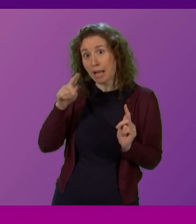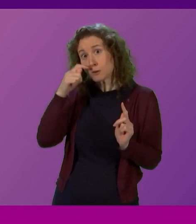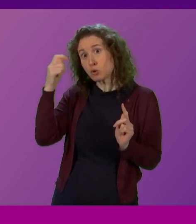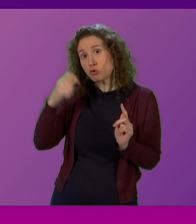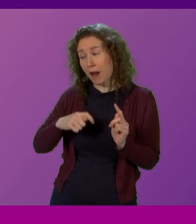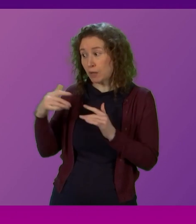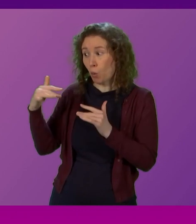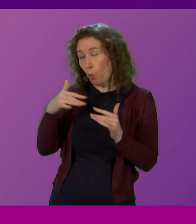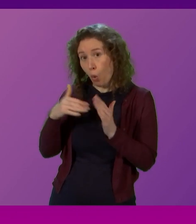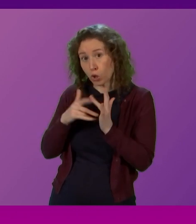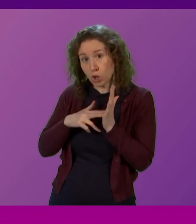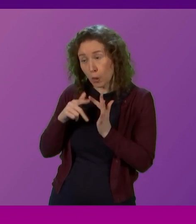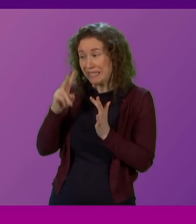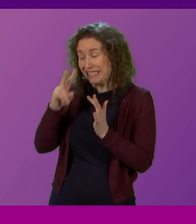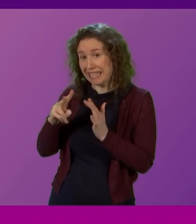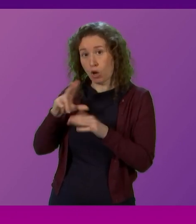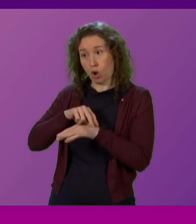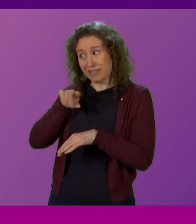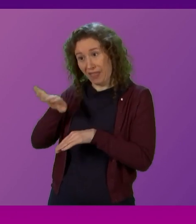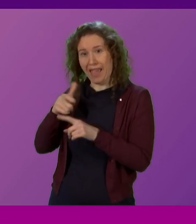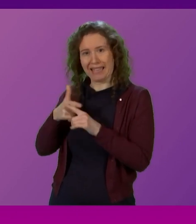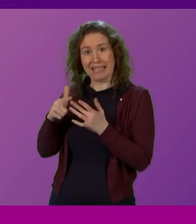to see her doctor in Kyiv—so she did so.